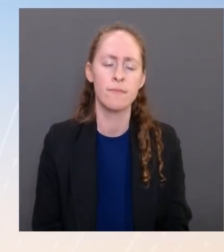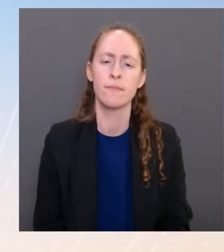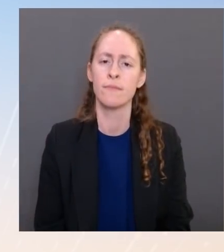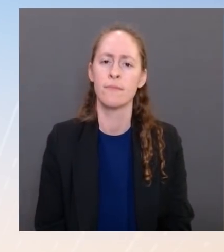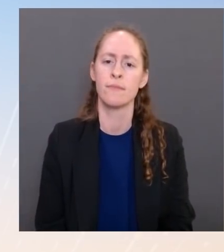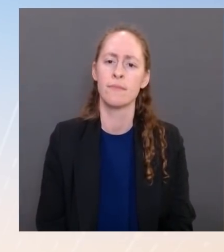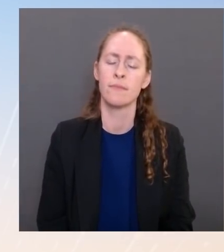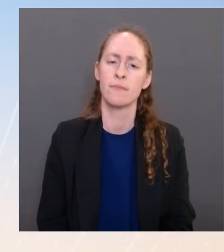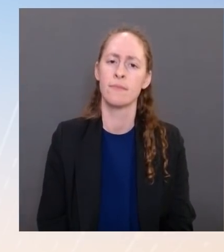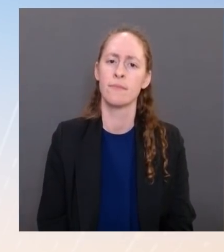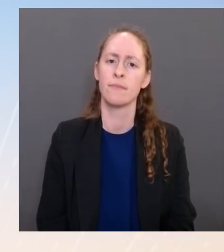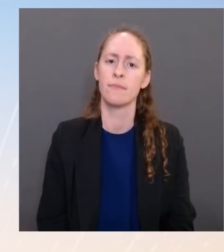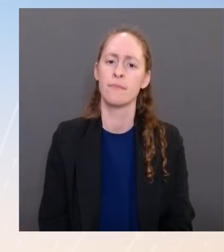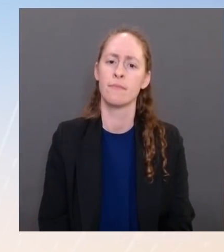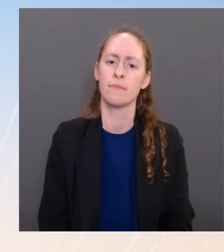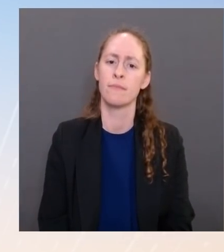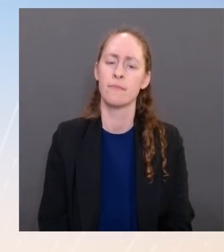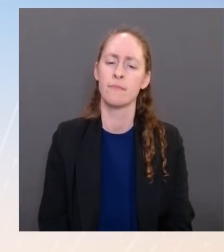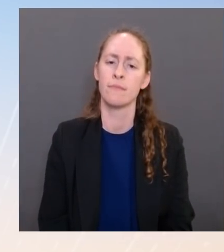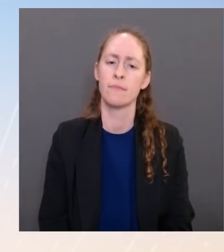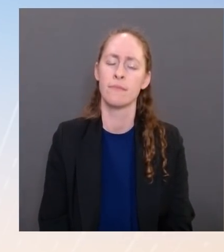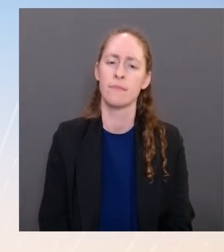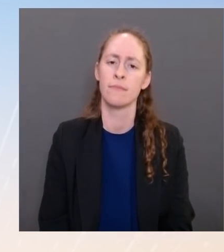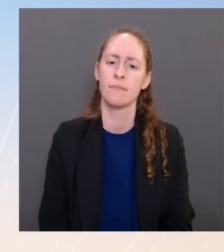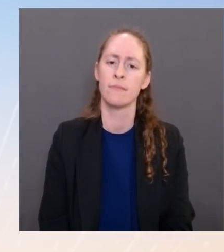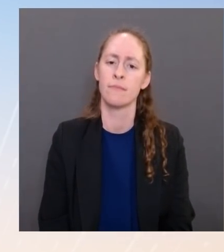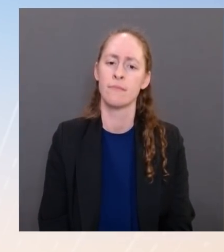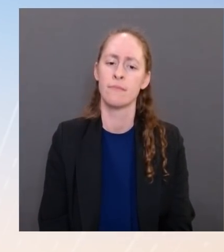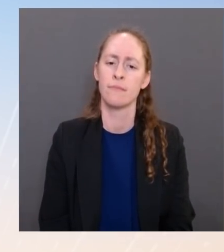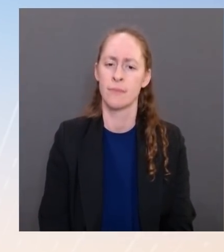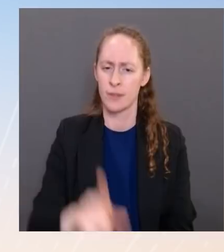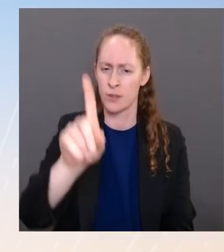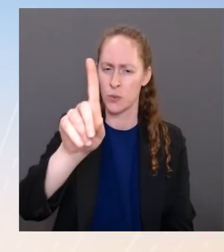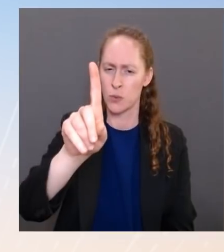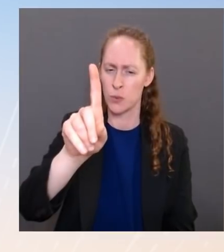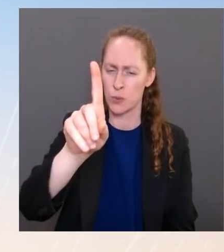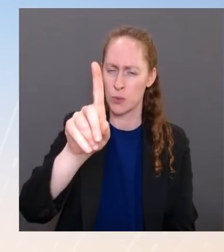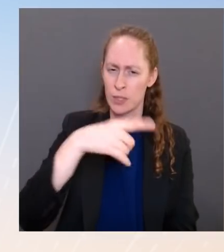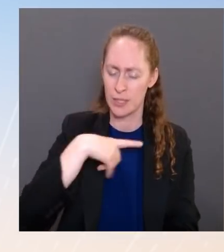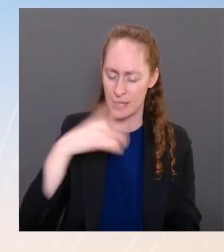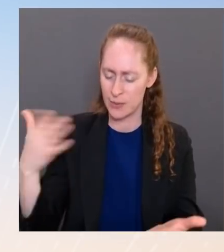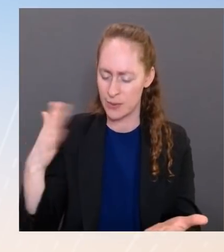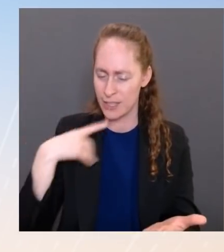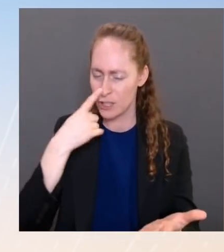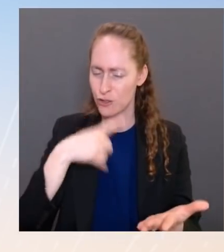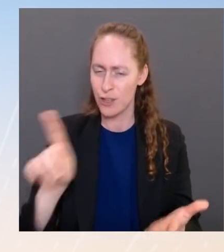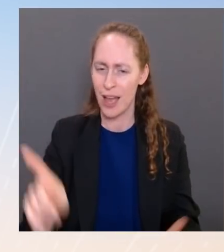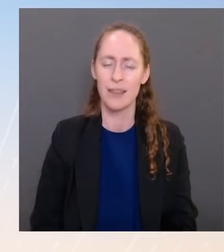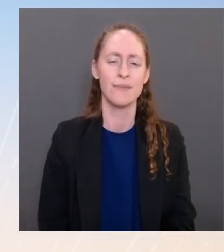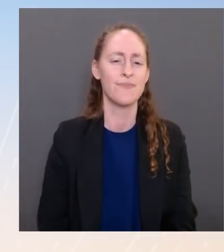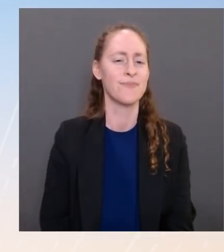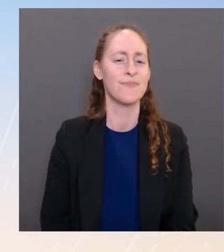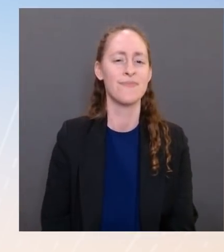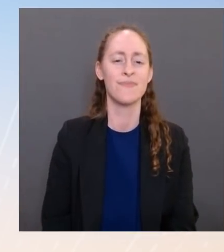There's a lot happening today. If not, we will get you something right after the briefing